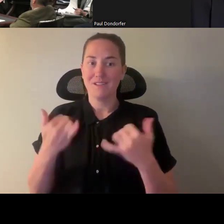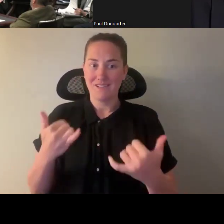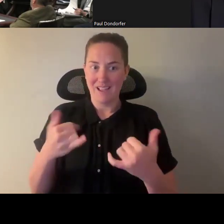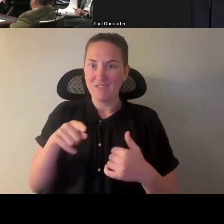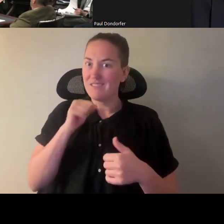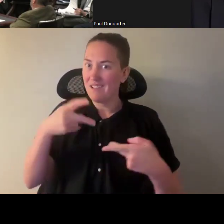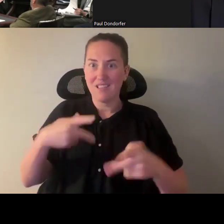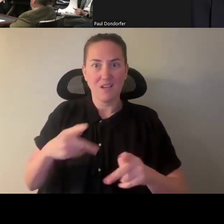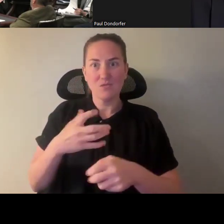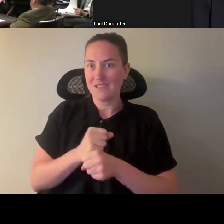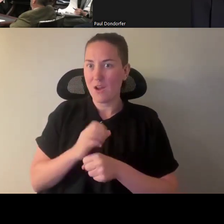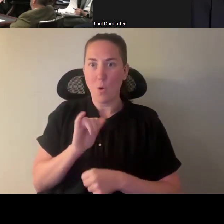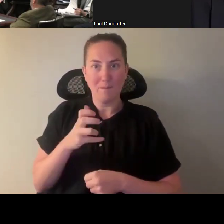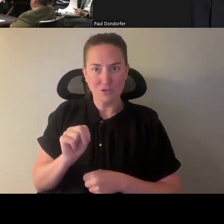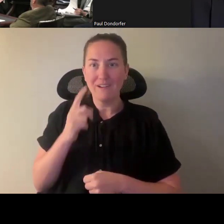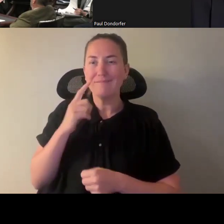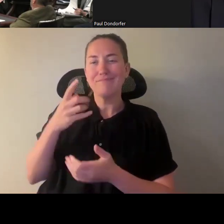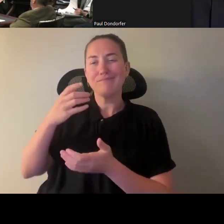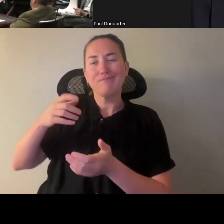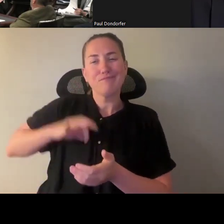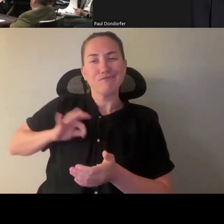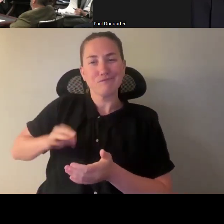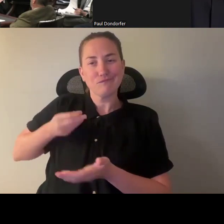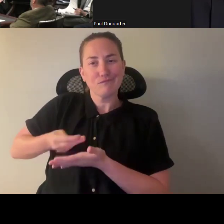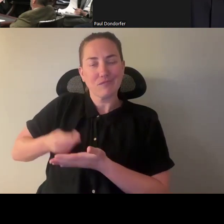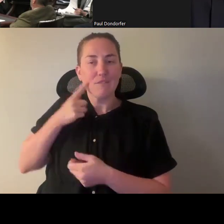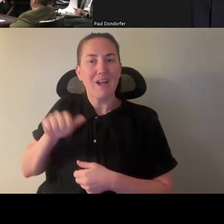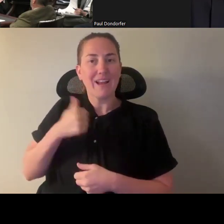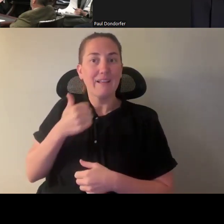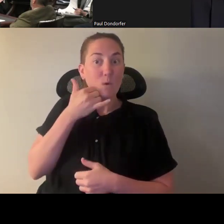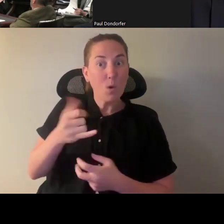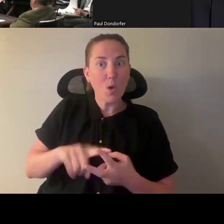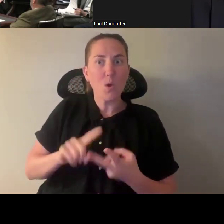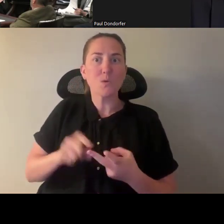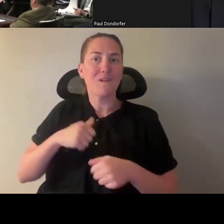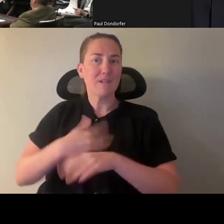commissions on telephone calls and video calls And the free phone calls that we were providing were